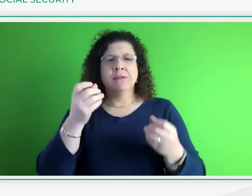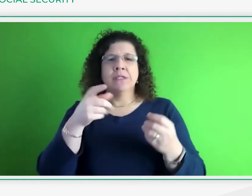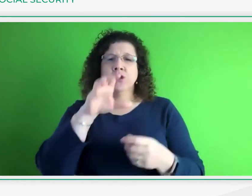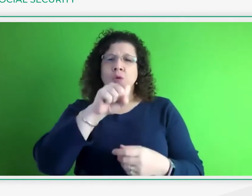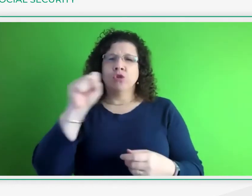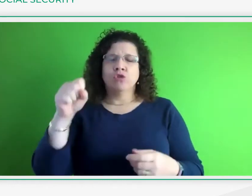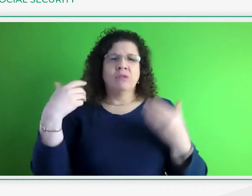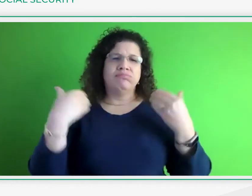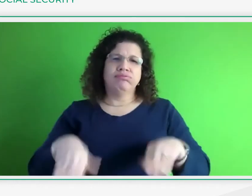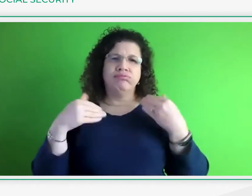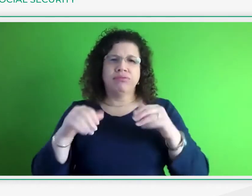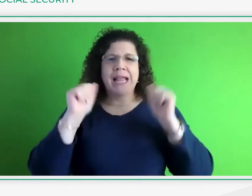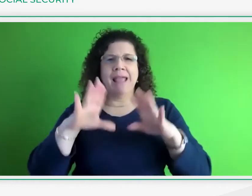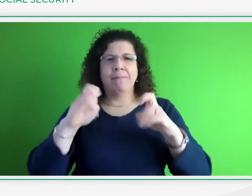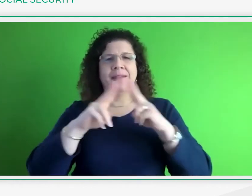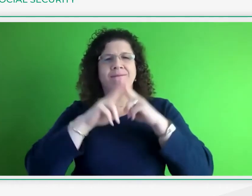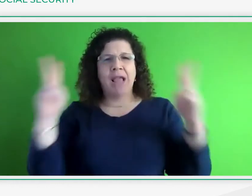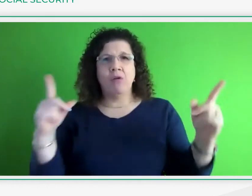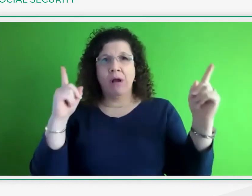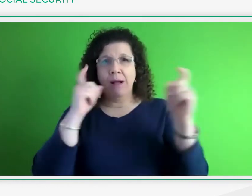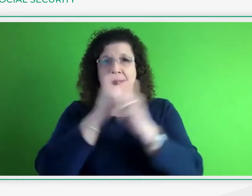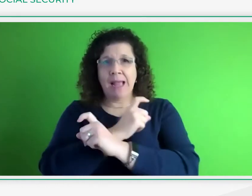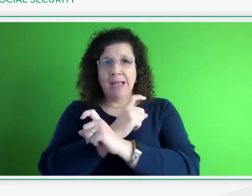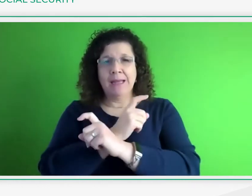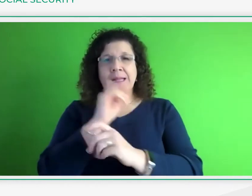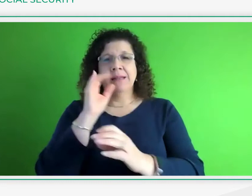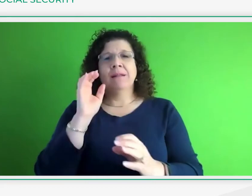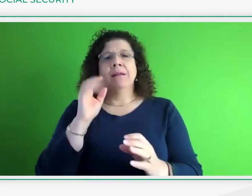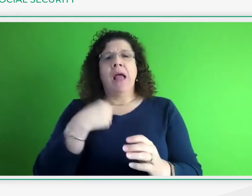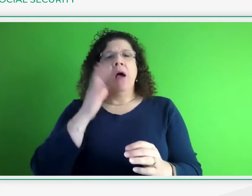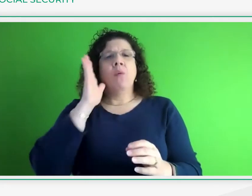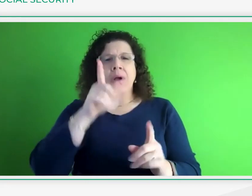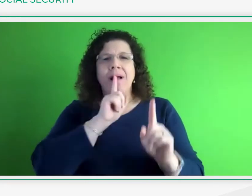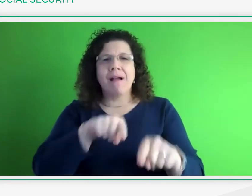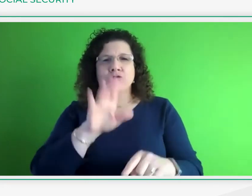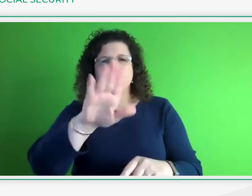based on my knowledge and experience. Social Security can be very complicated.